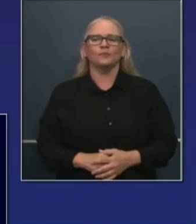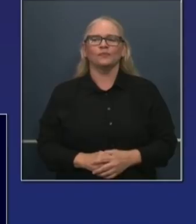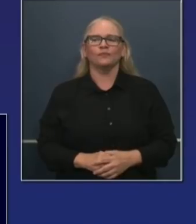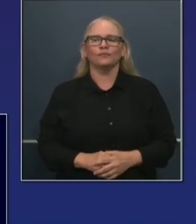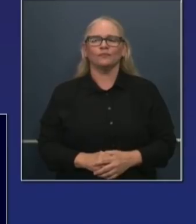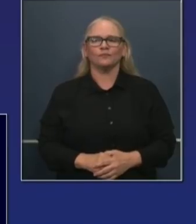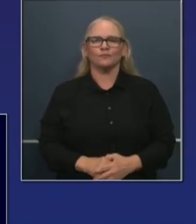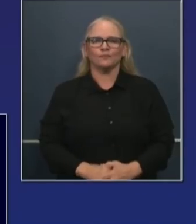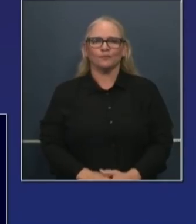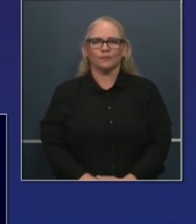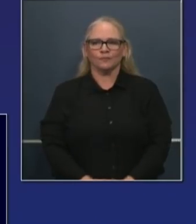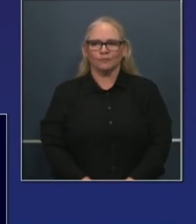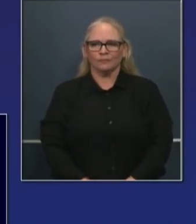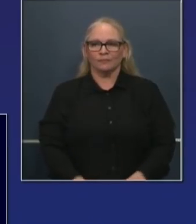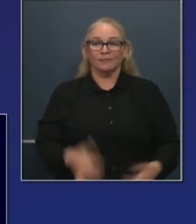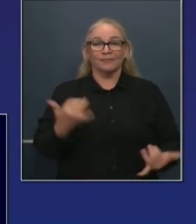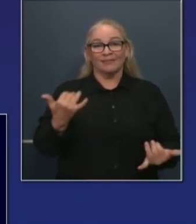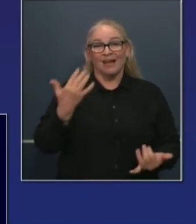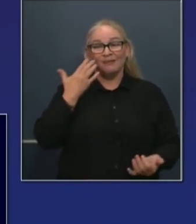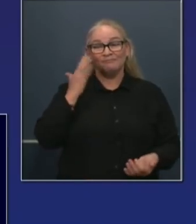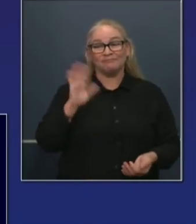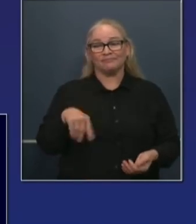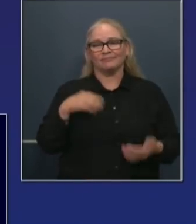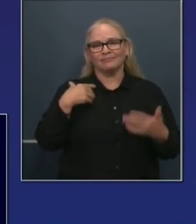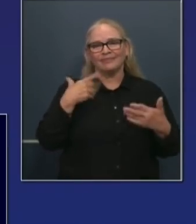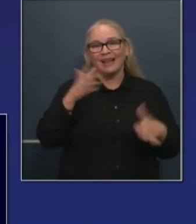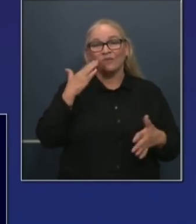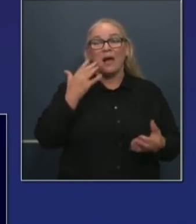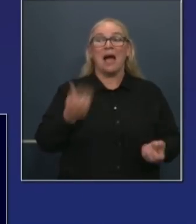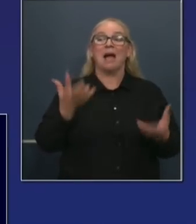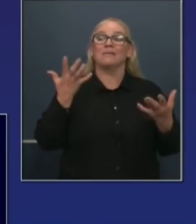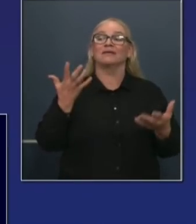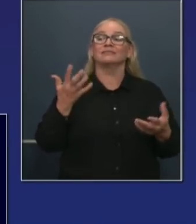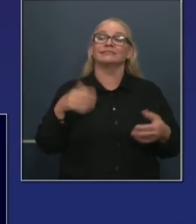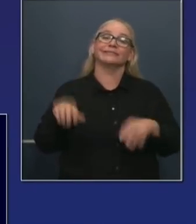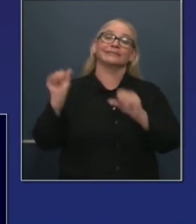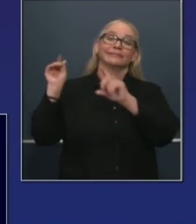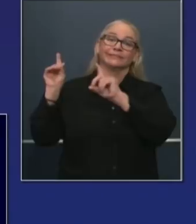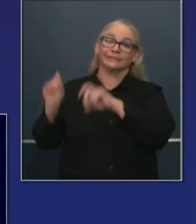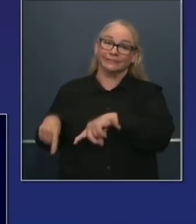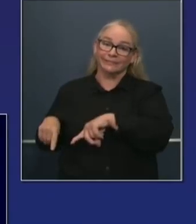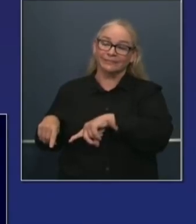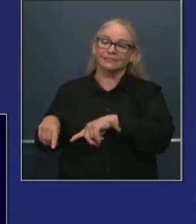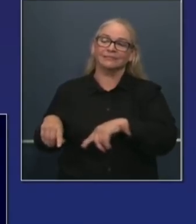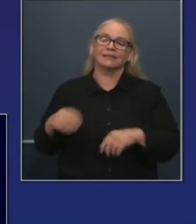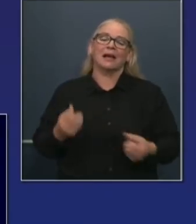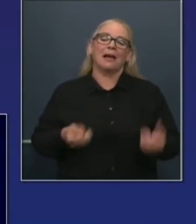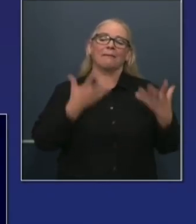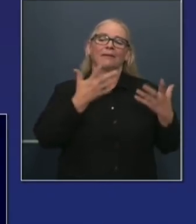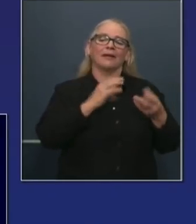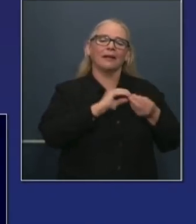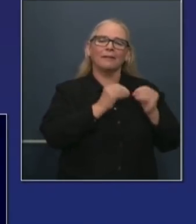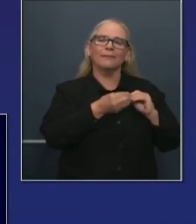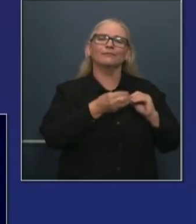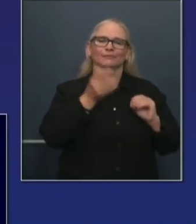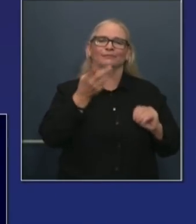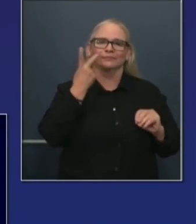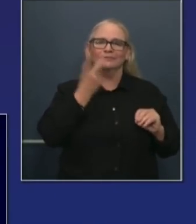TO UPDATING YOU ON THE PROGRESS IN THOSE AREAS VERY, VERY SOON. SPEAKING OF UPDATING, WE HAVE A